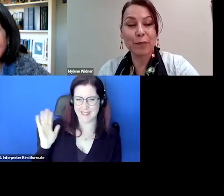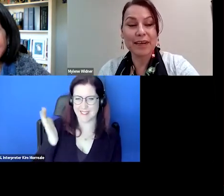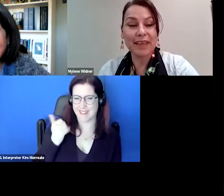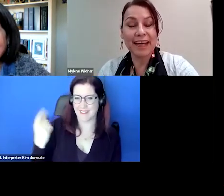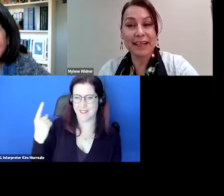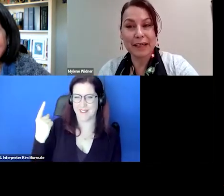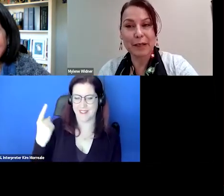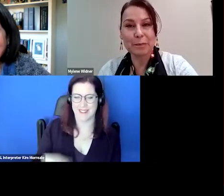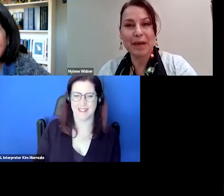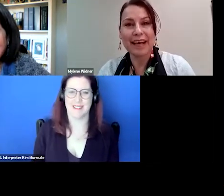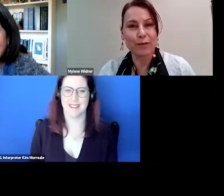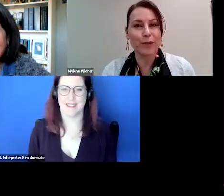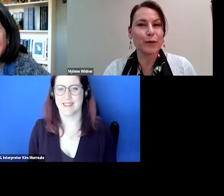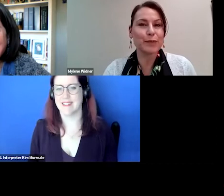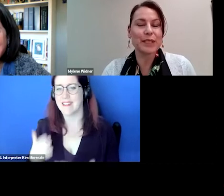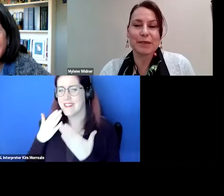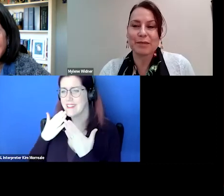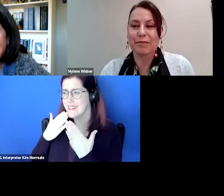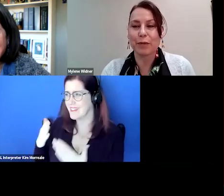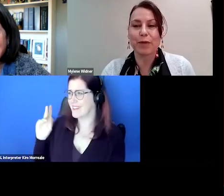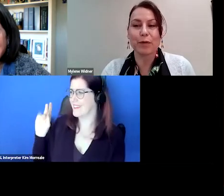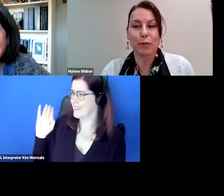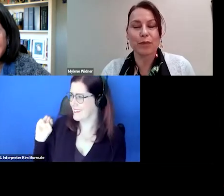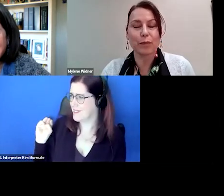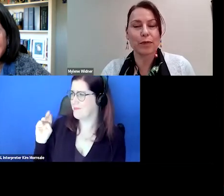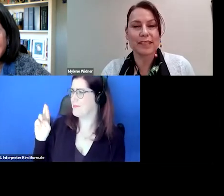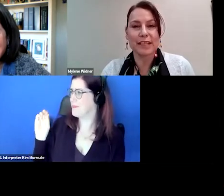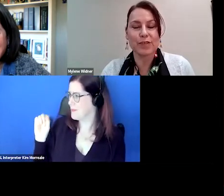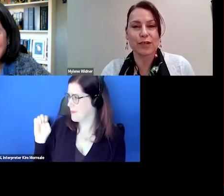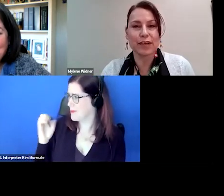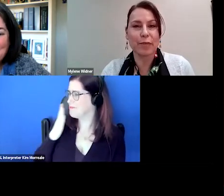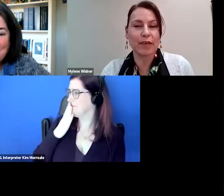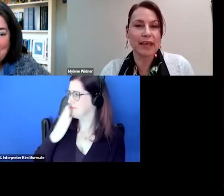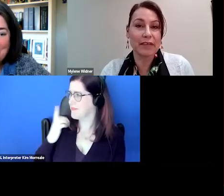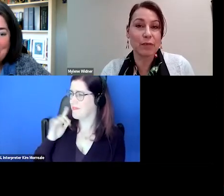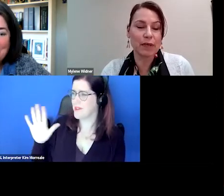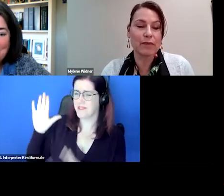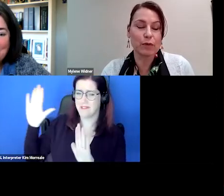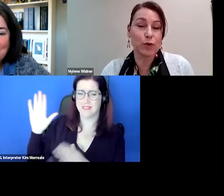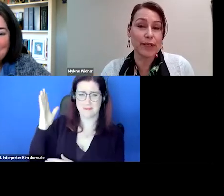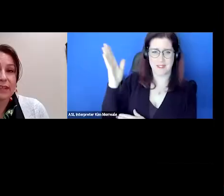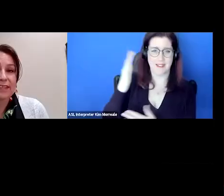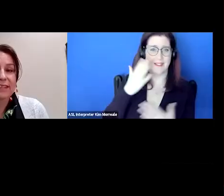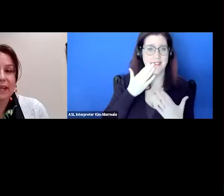I wanna thank Kim and Rose for their wonderful presentation. And I wanna thank everybody for joining us today